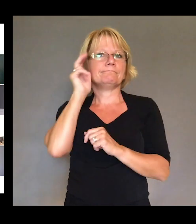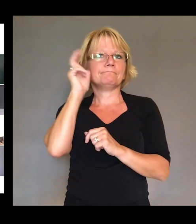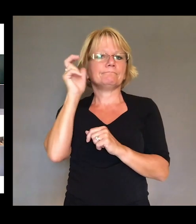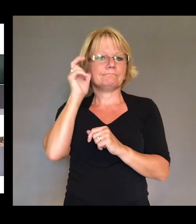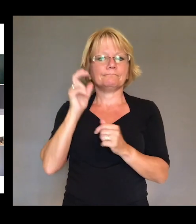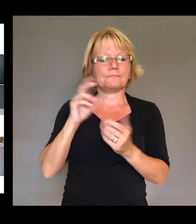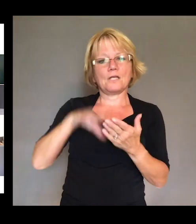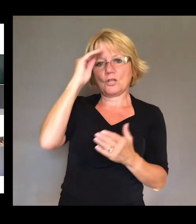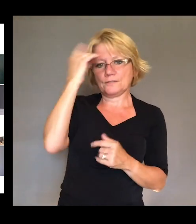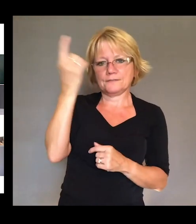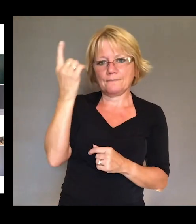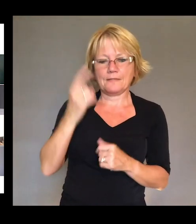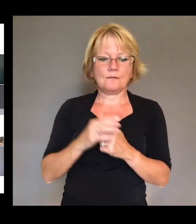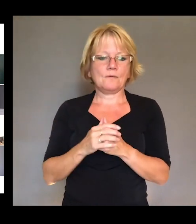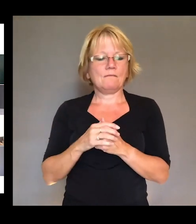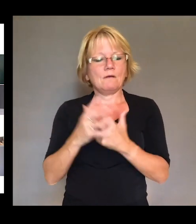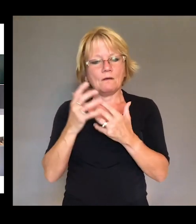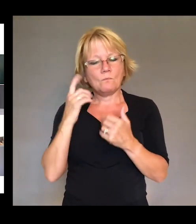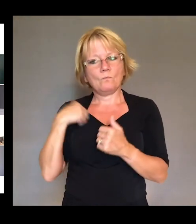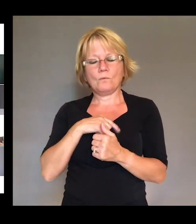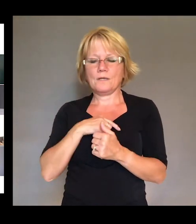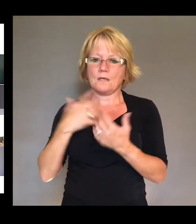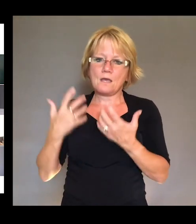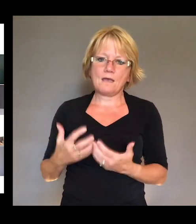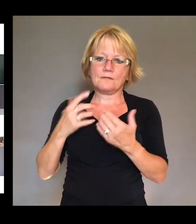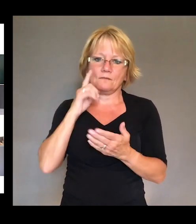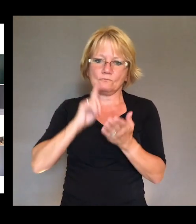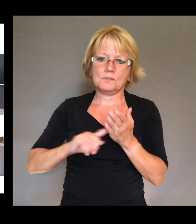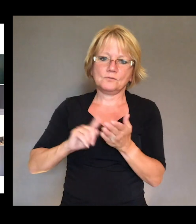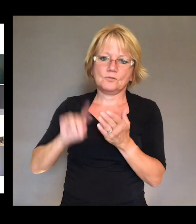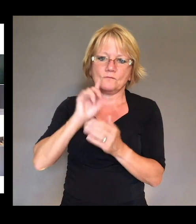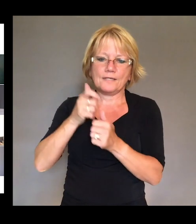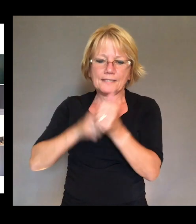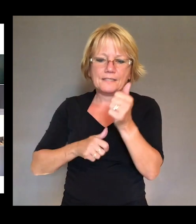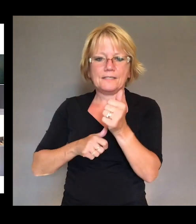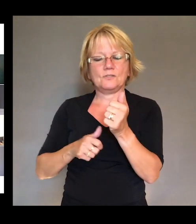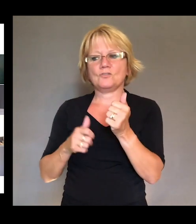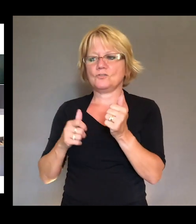and they can learn something. We put a ton of research into every single episode.